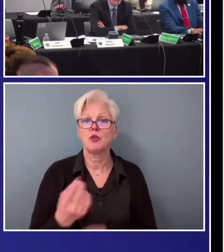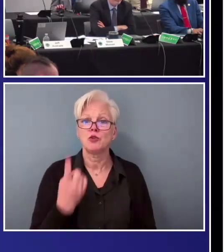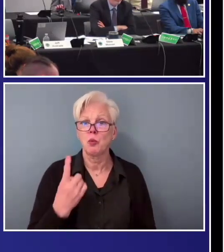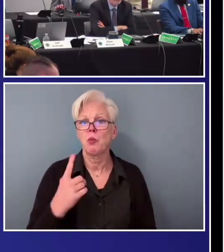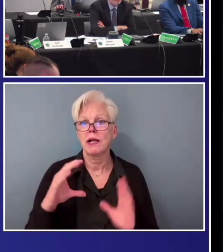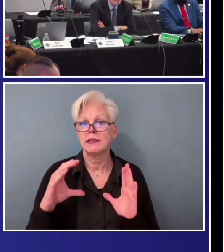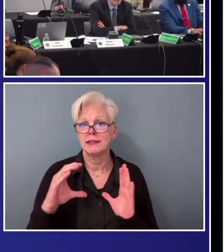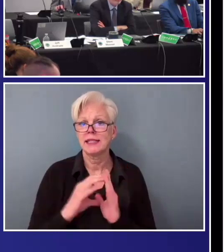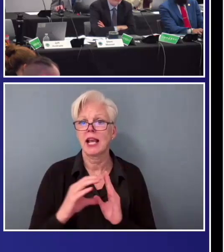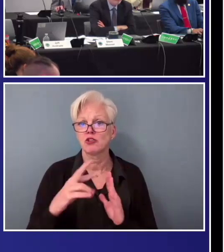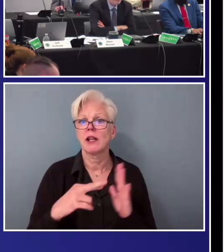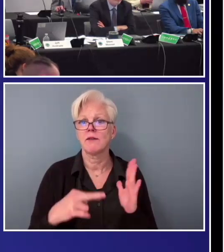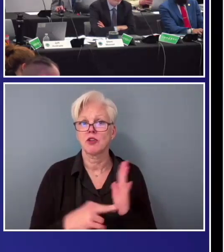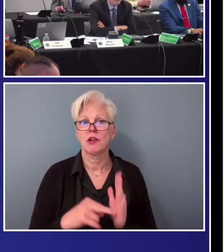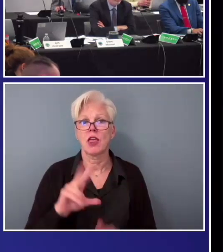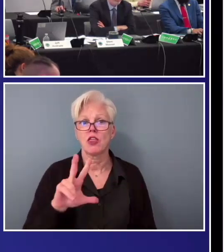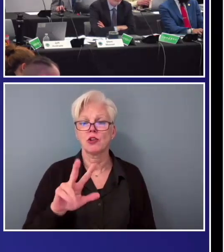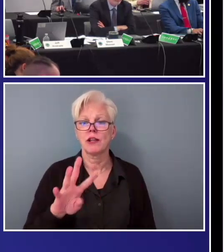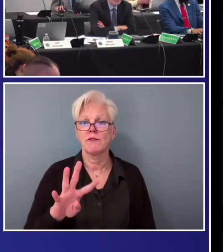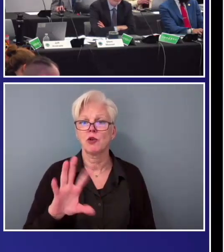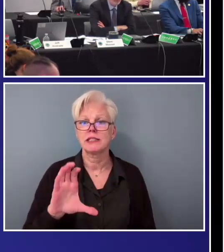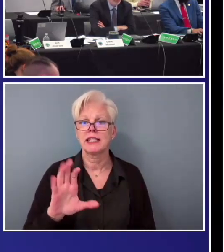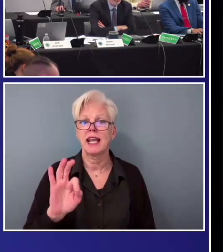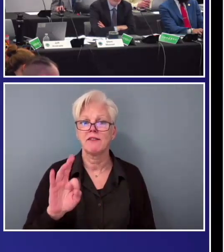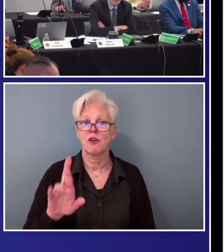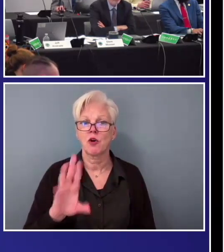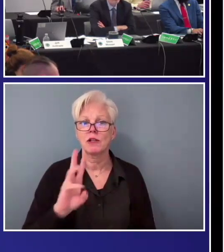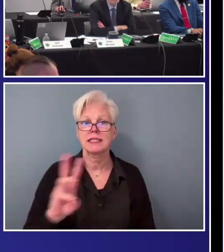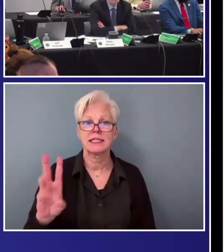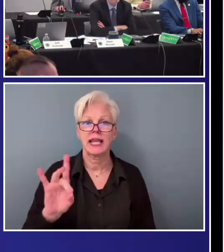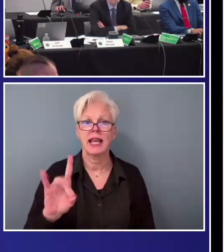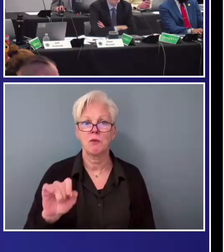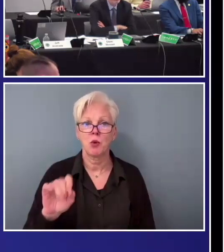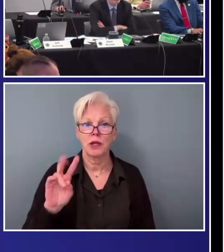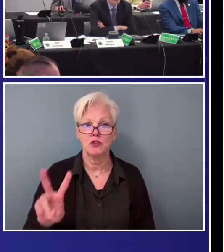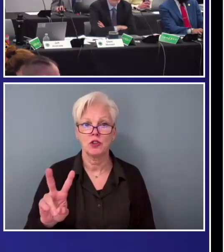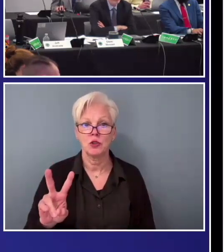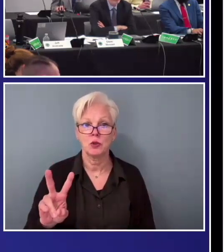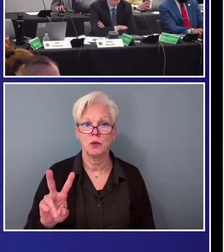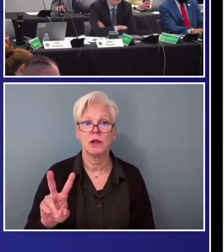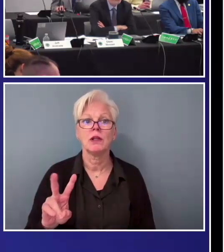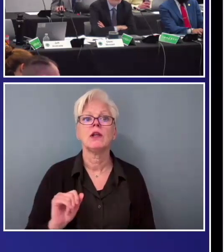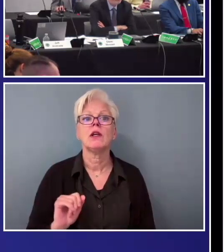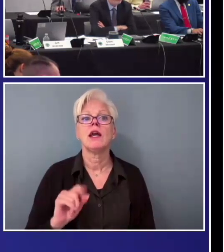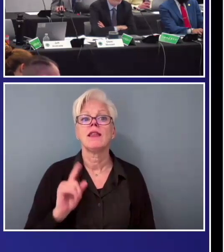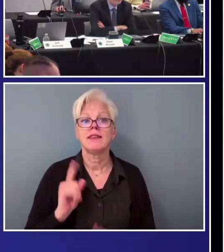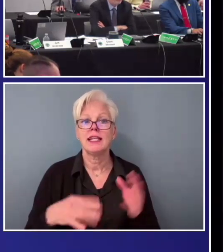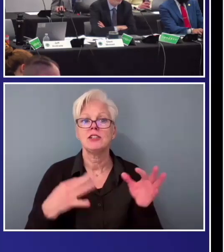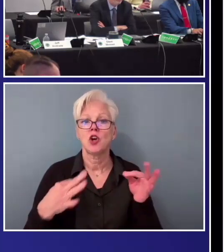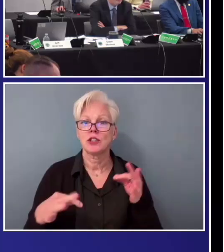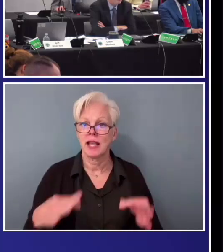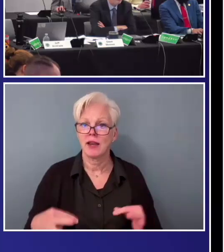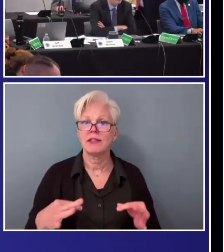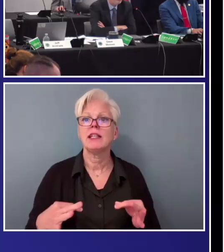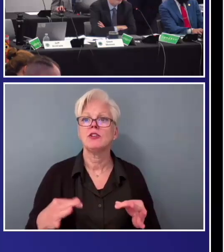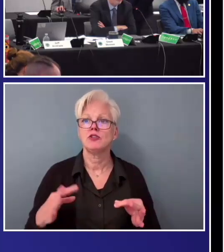regulations. That's 34 CFR 668.2. These are definitions that pertain to the